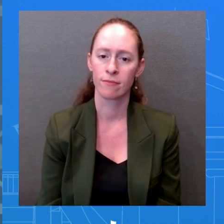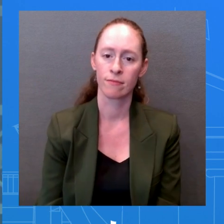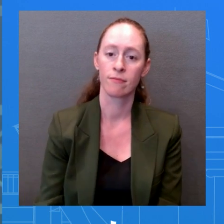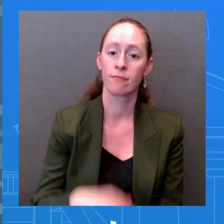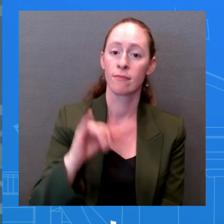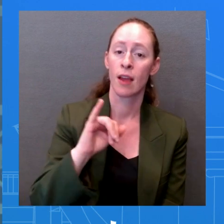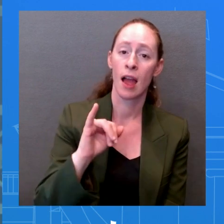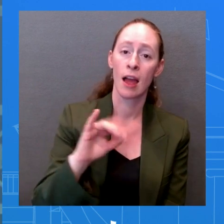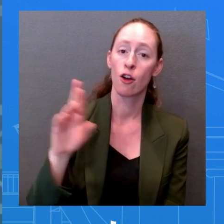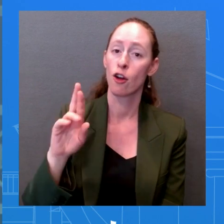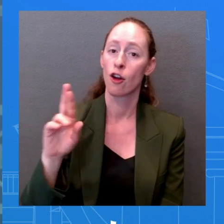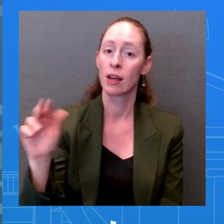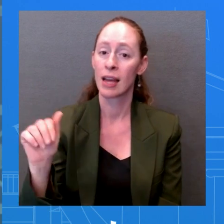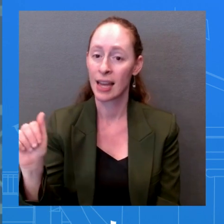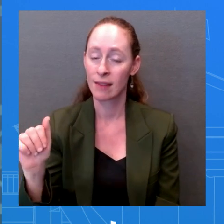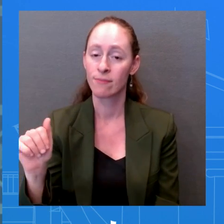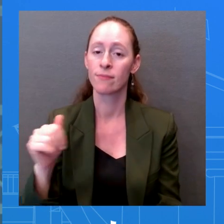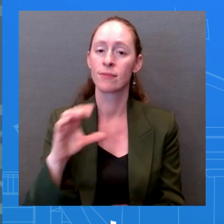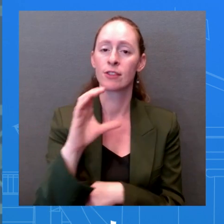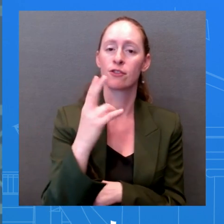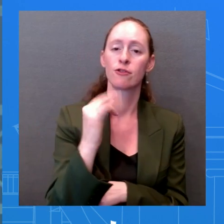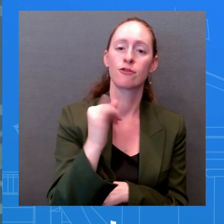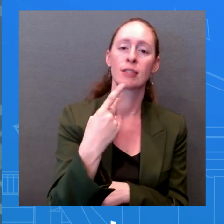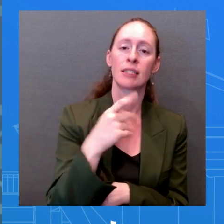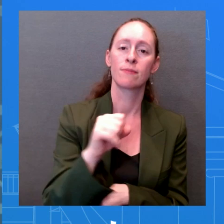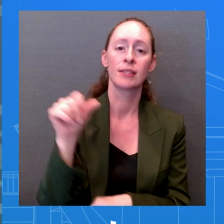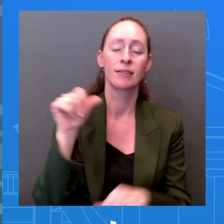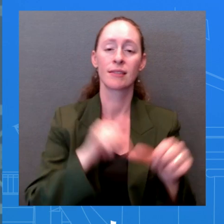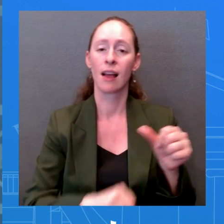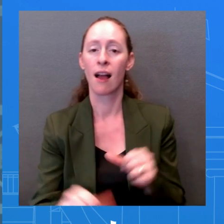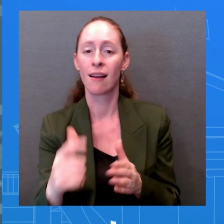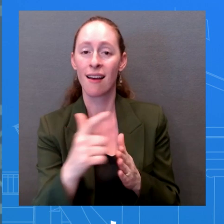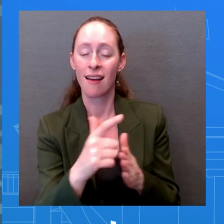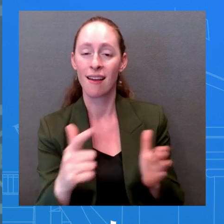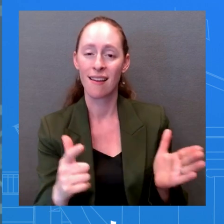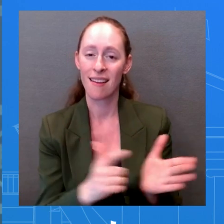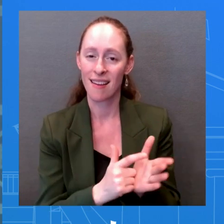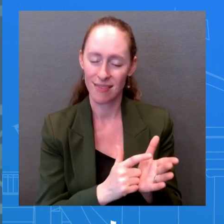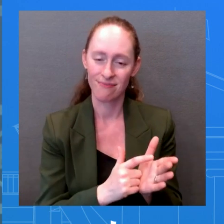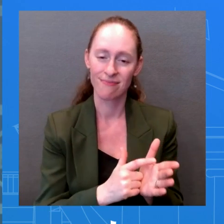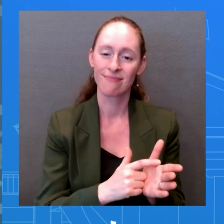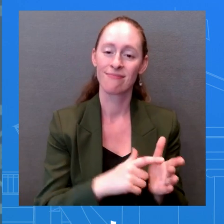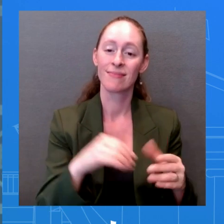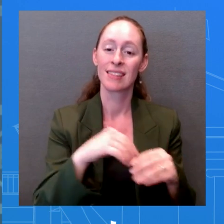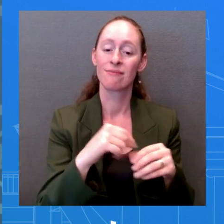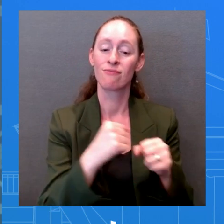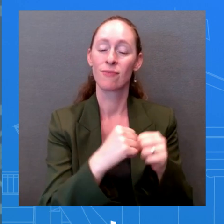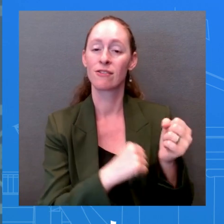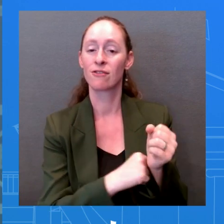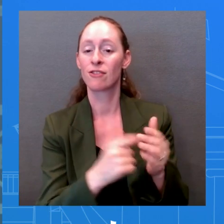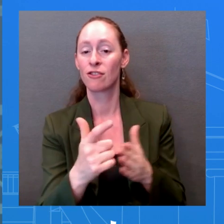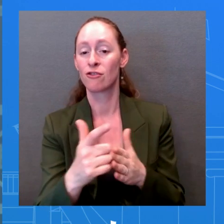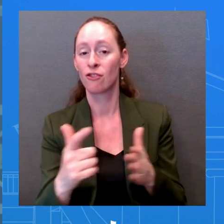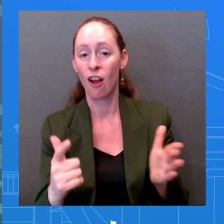and Science Act that just passed. There's the bipartisan infrastructure legislation. There's the American Rescue Plan. All of those things,